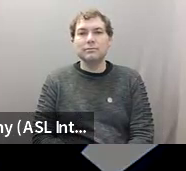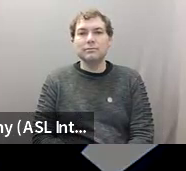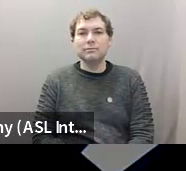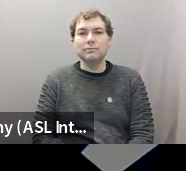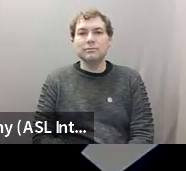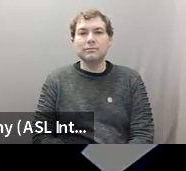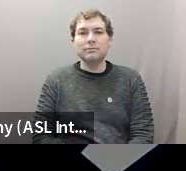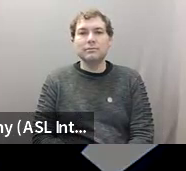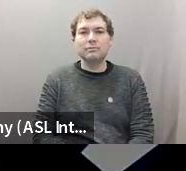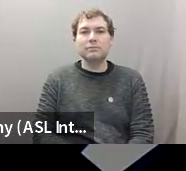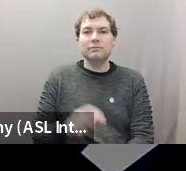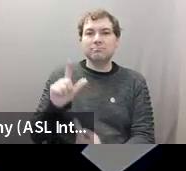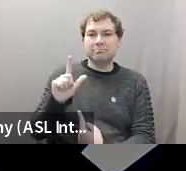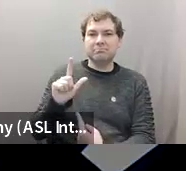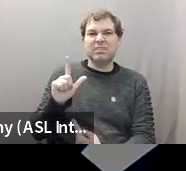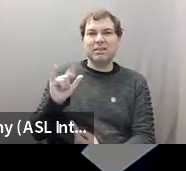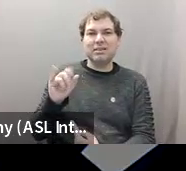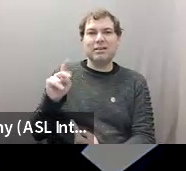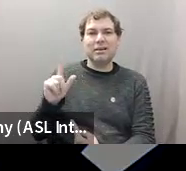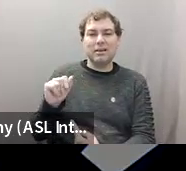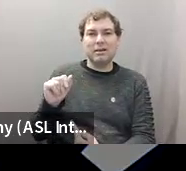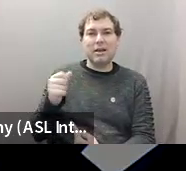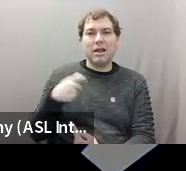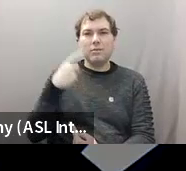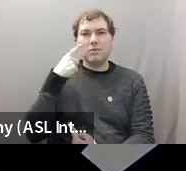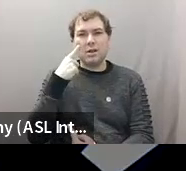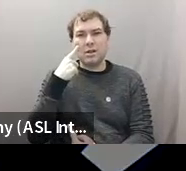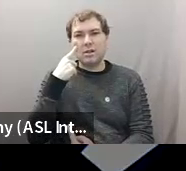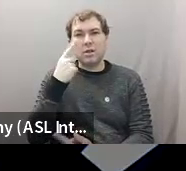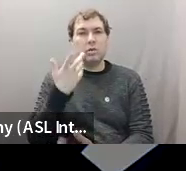Linda Pogue: This is Linda. Scott Birkenbuel (he, him) VP APRIL: Like to think Linda Pogue: Okay, somebody else. Go ahead.